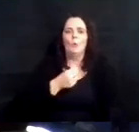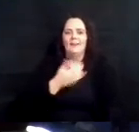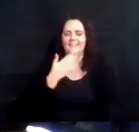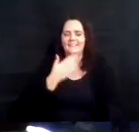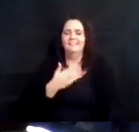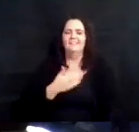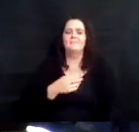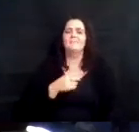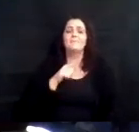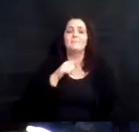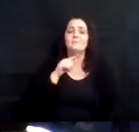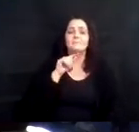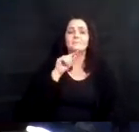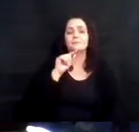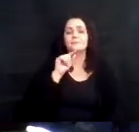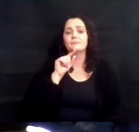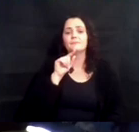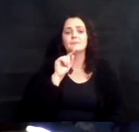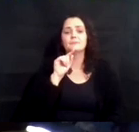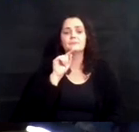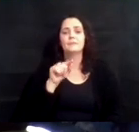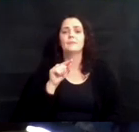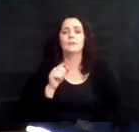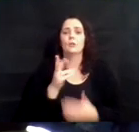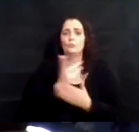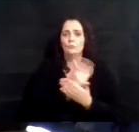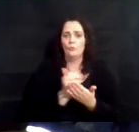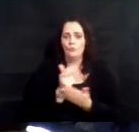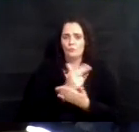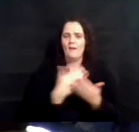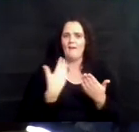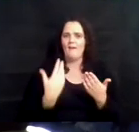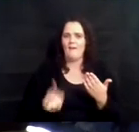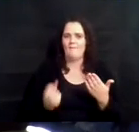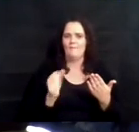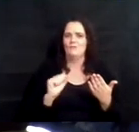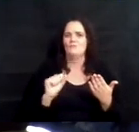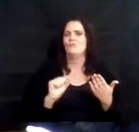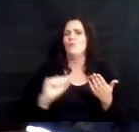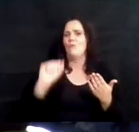that drawing is you know, it's got your hand and it's in motion.